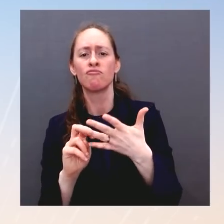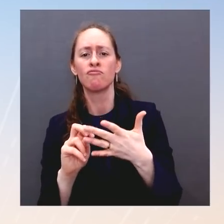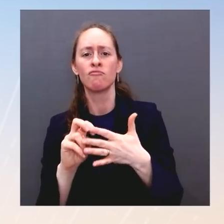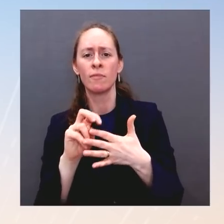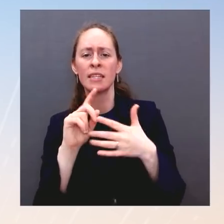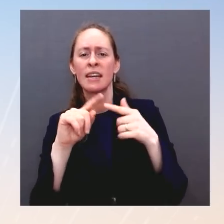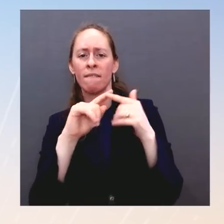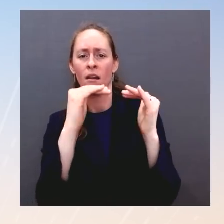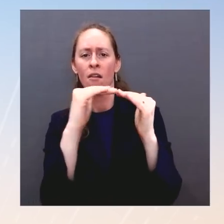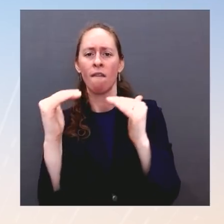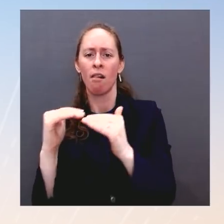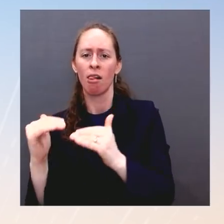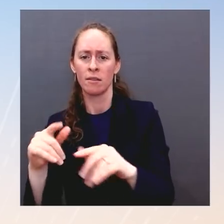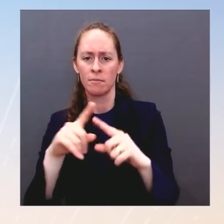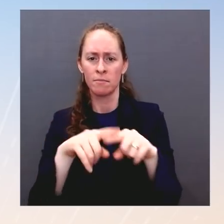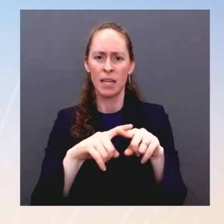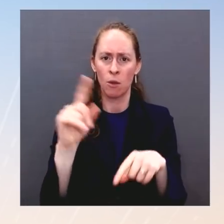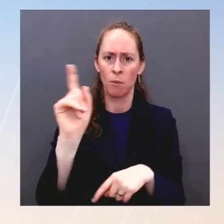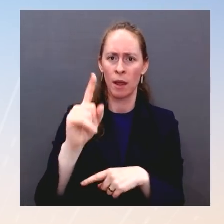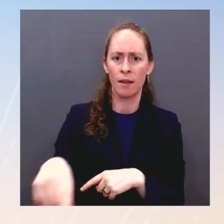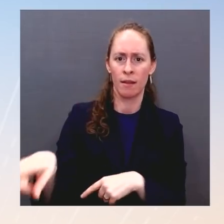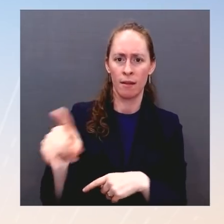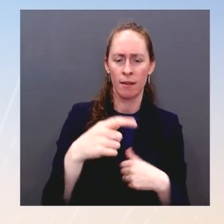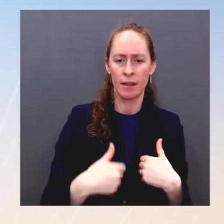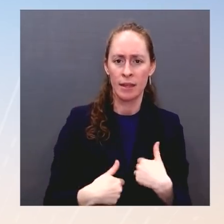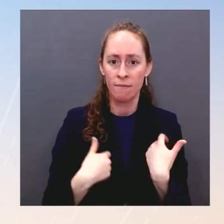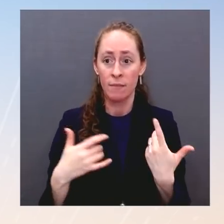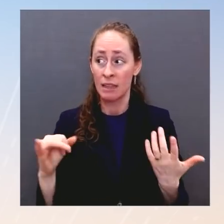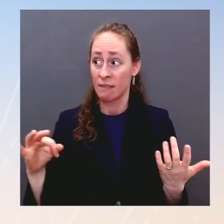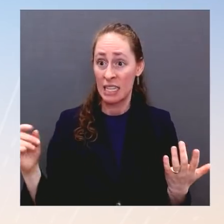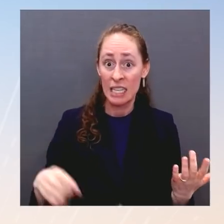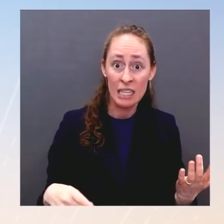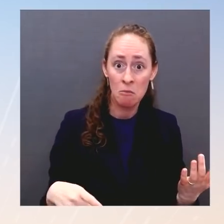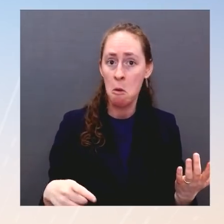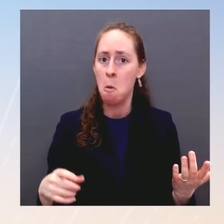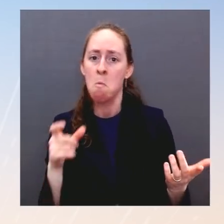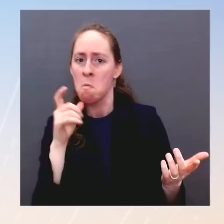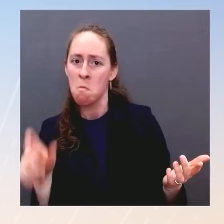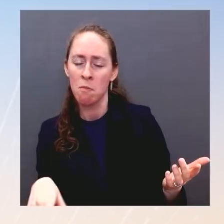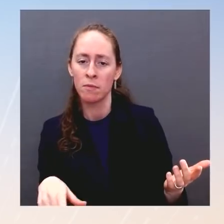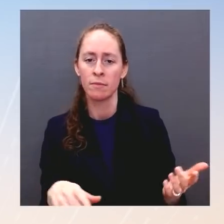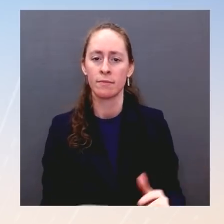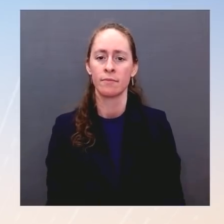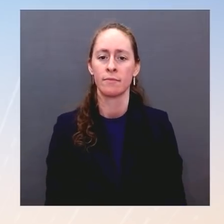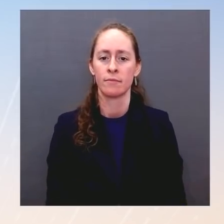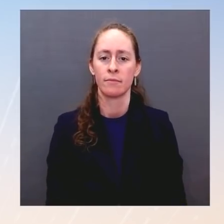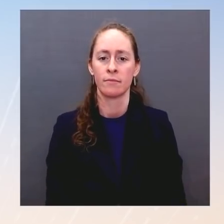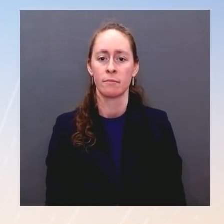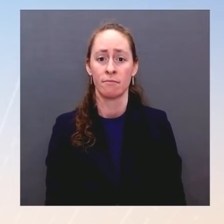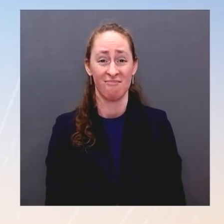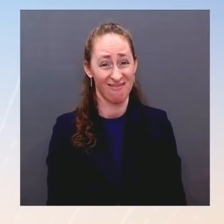That's exactly what this is. There are still people dying every day of COVID. There are still immunocompromised populations.